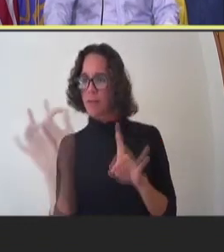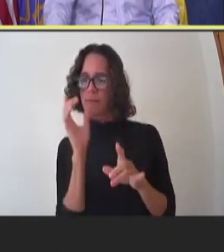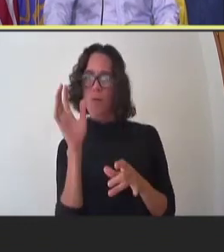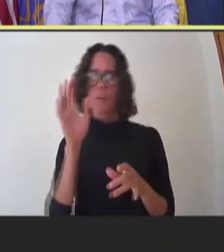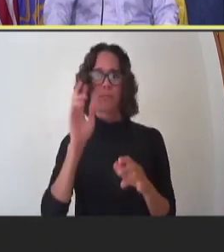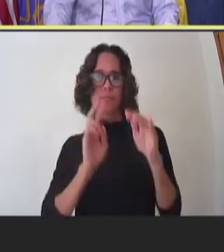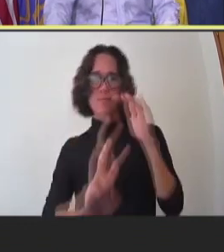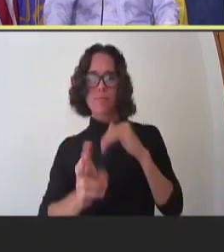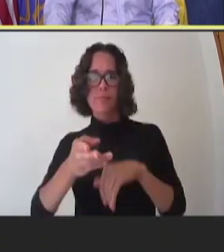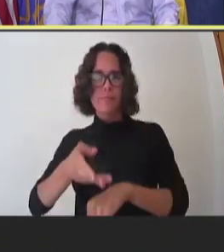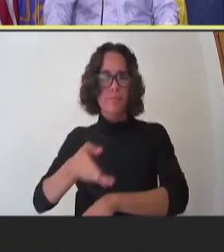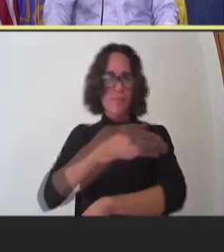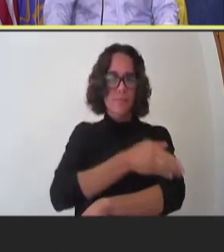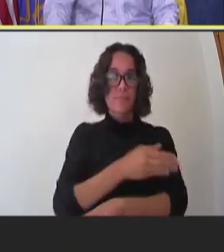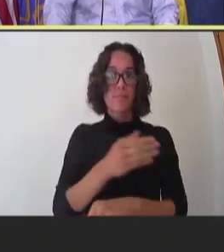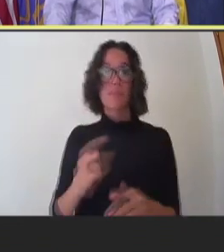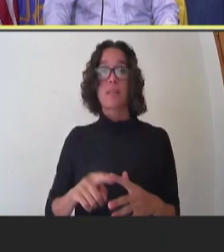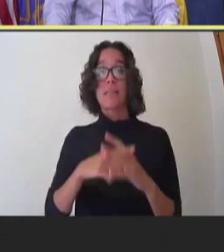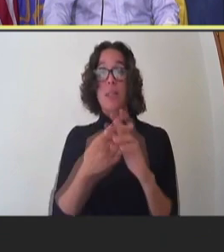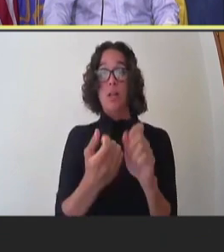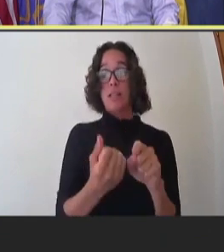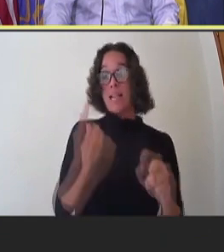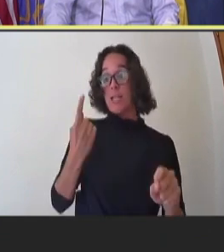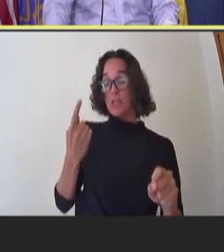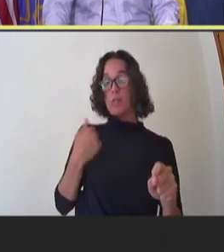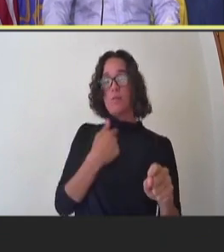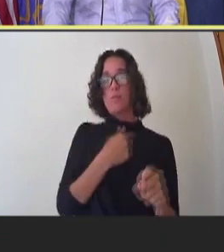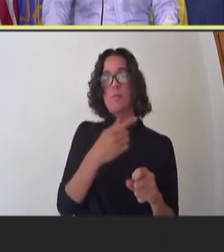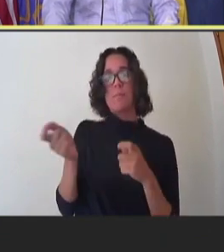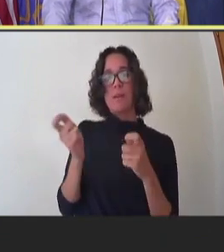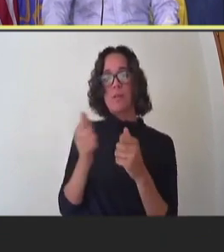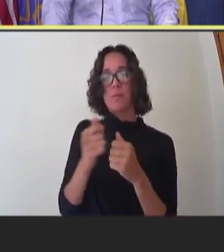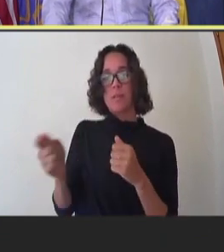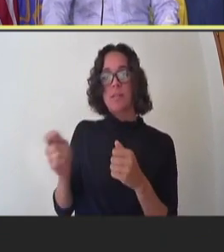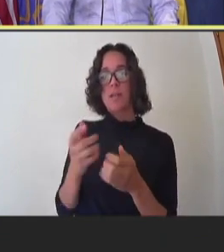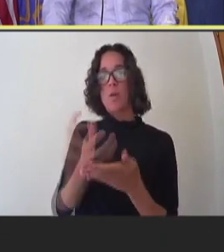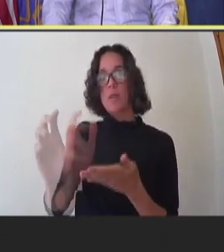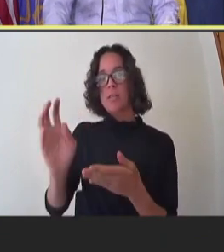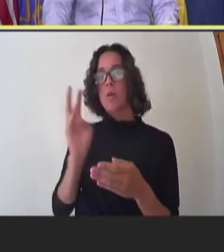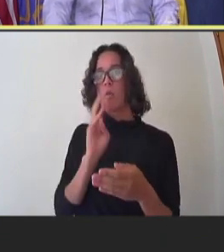that manages the National Wastewater Surveillance System and looked at how wastewater data could